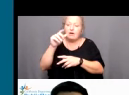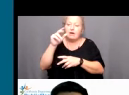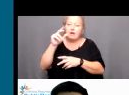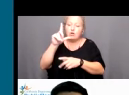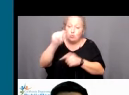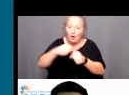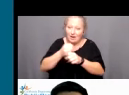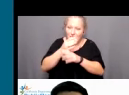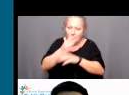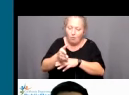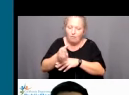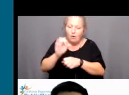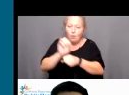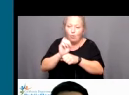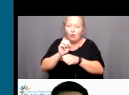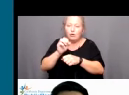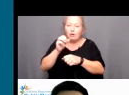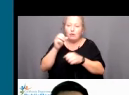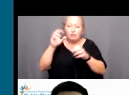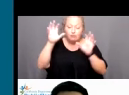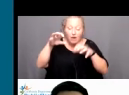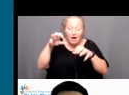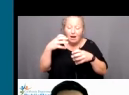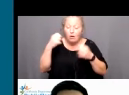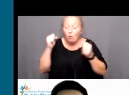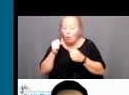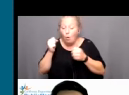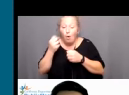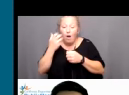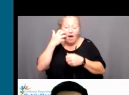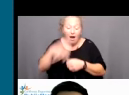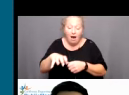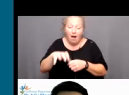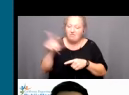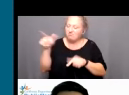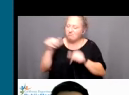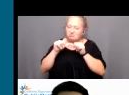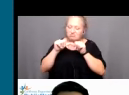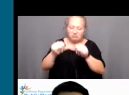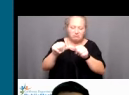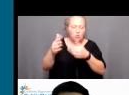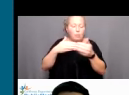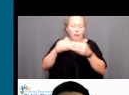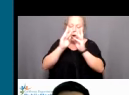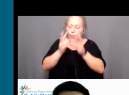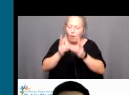and hot weather, rain and cold fight. He continues to work for his family and to bring food to the community.